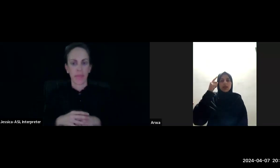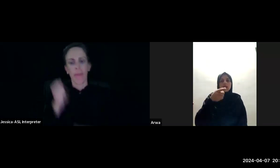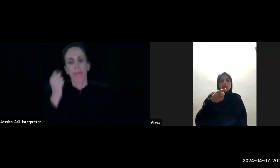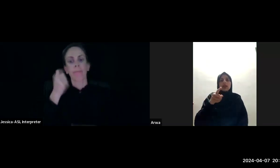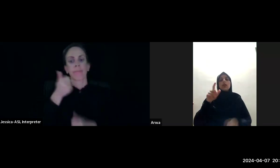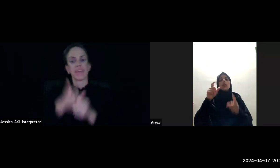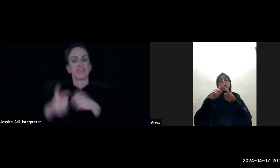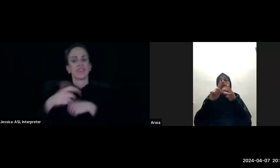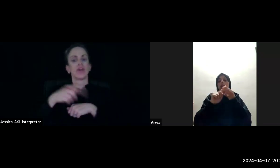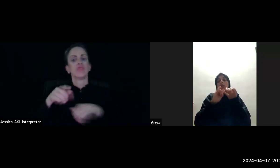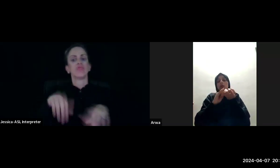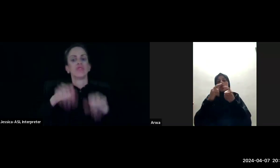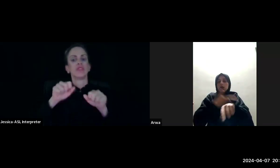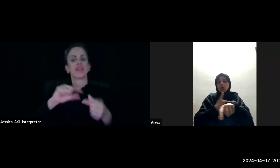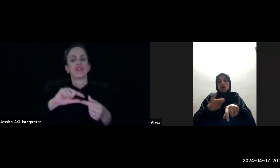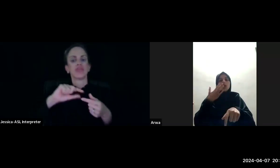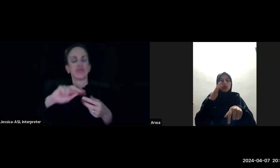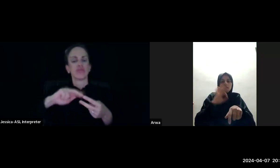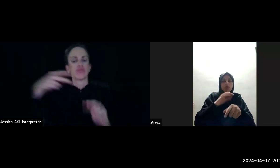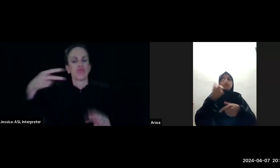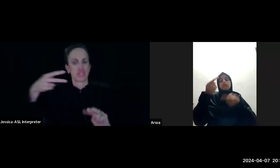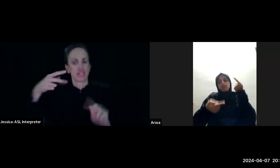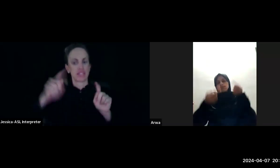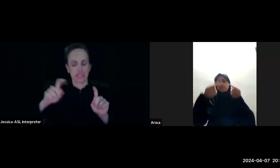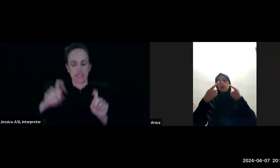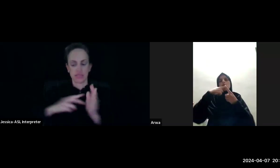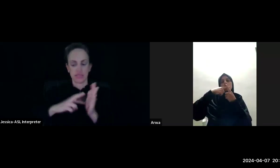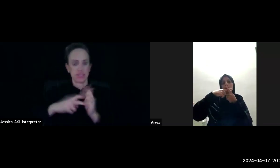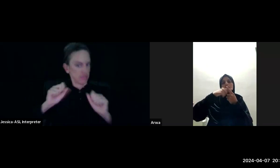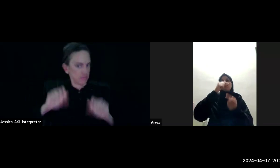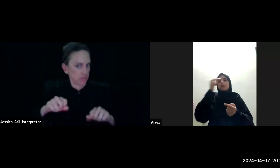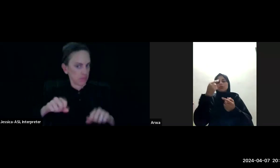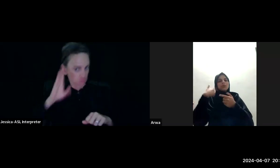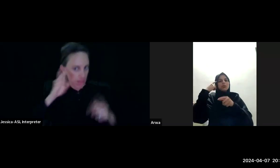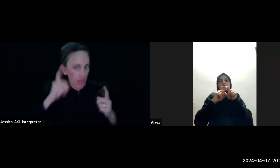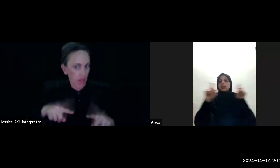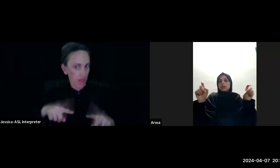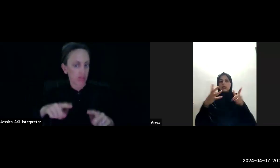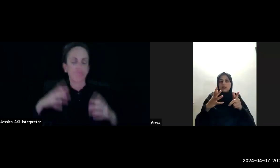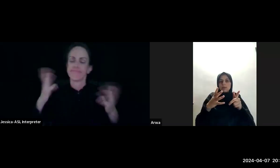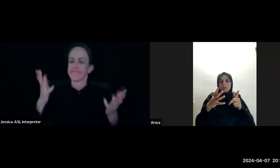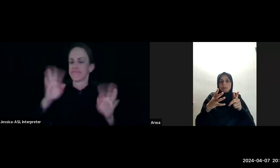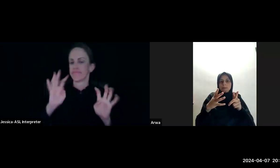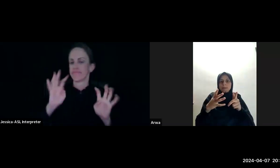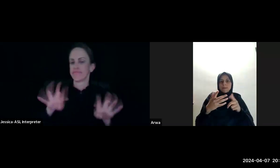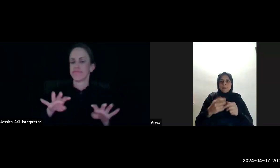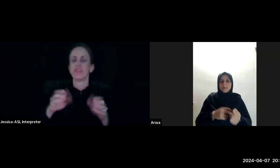it will result in a positive result. okay uh the chances of you getting the right gene and